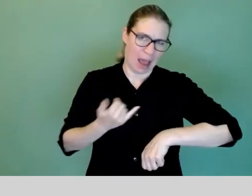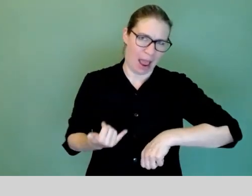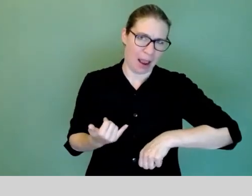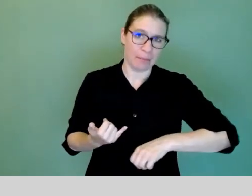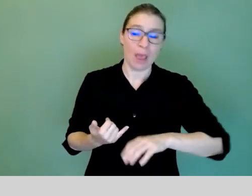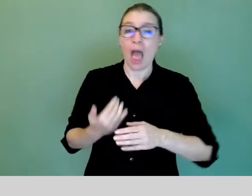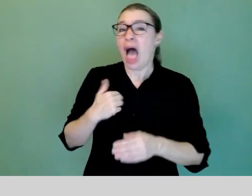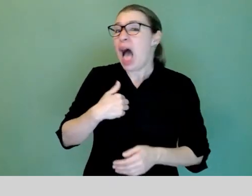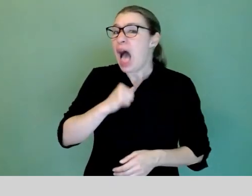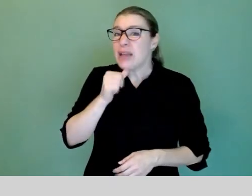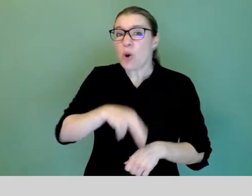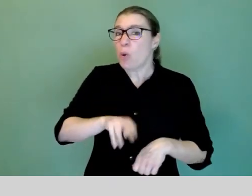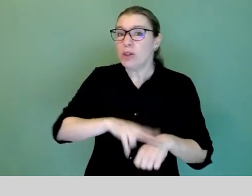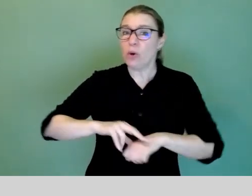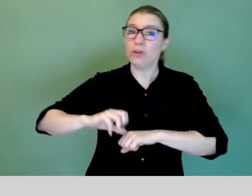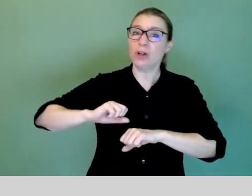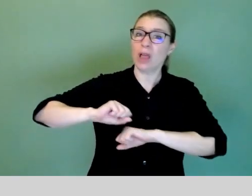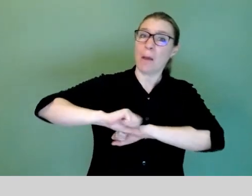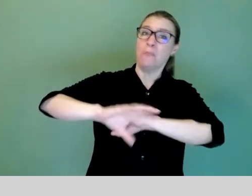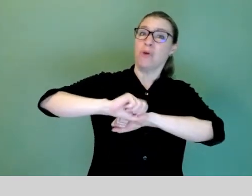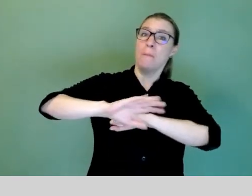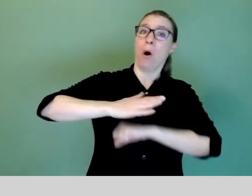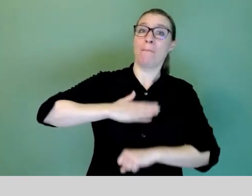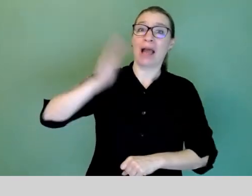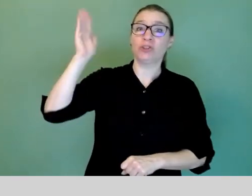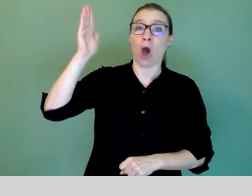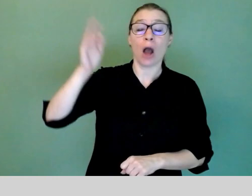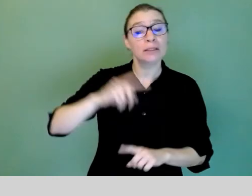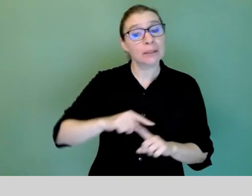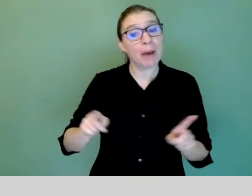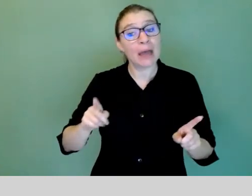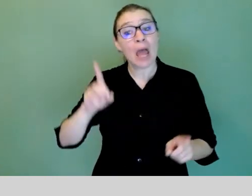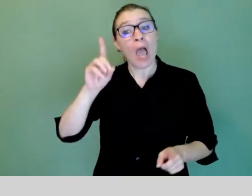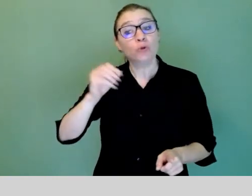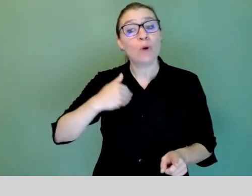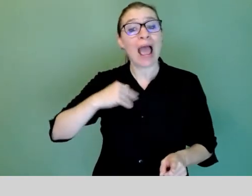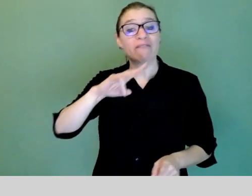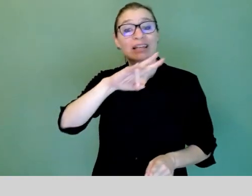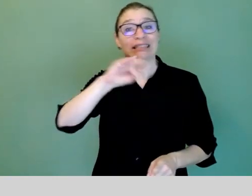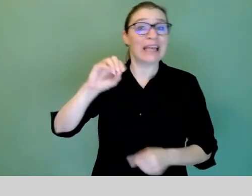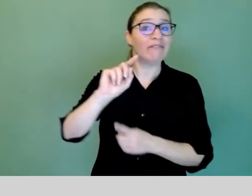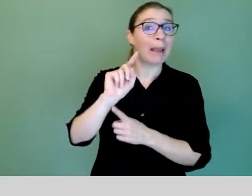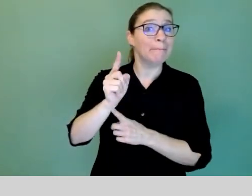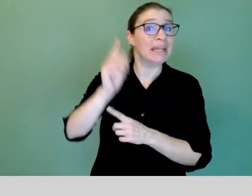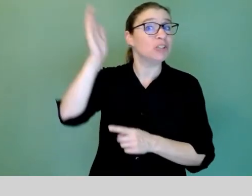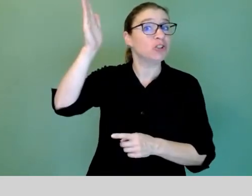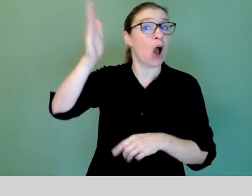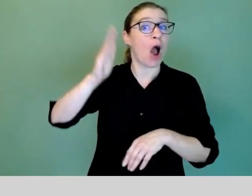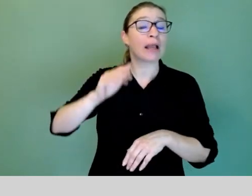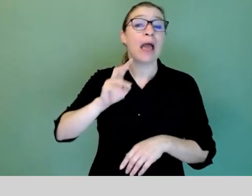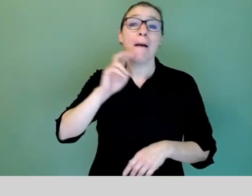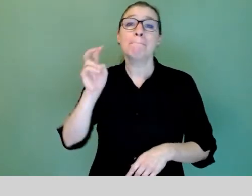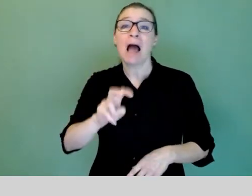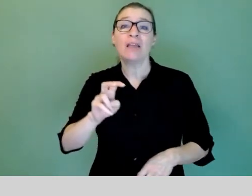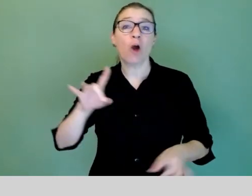I don't usually promote my own talks, but I gave a 70-minute talk on classes and metaclasses at PyCon Australia a couple of years ago